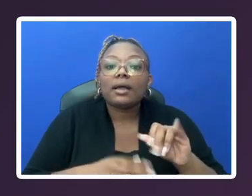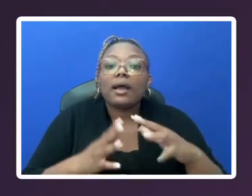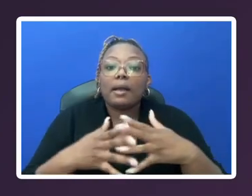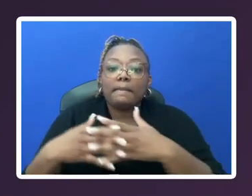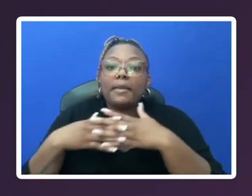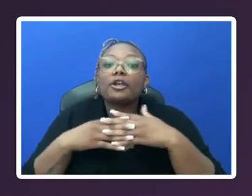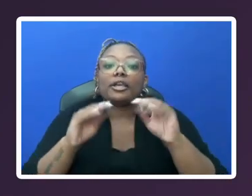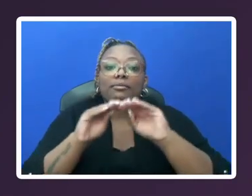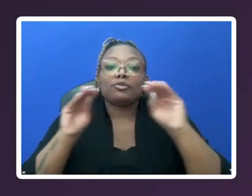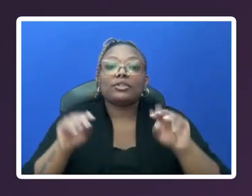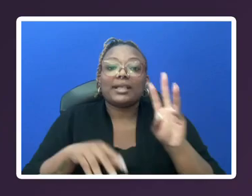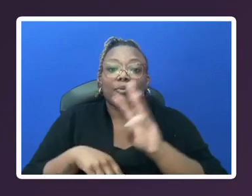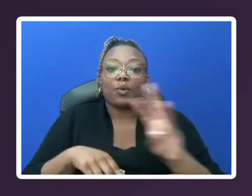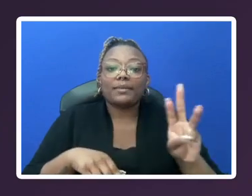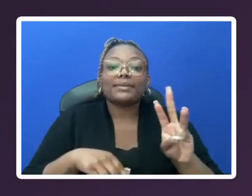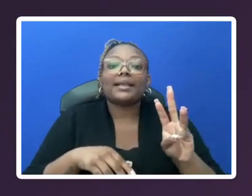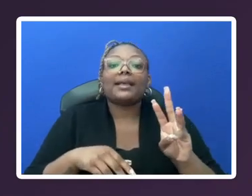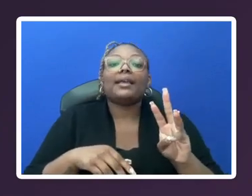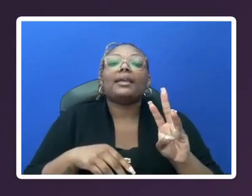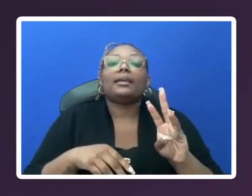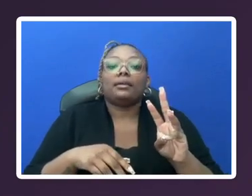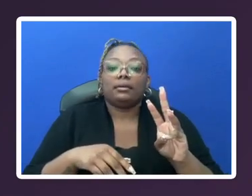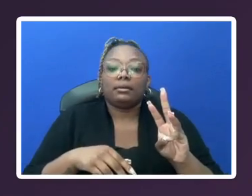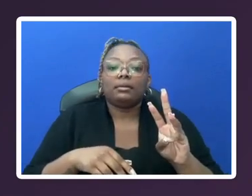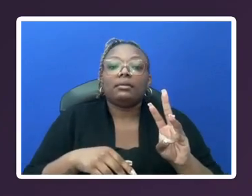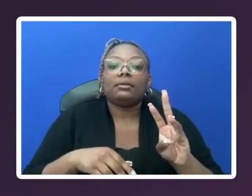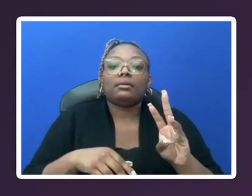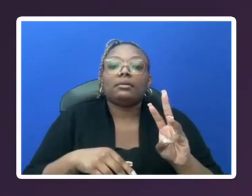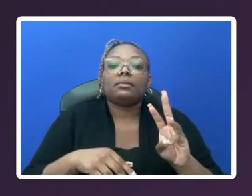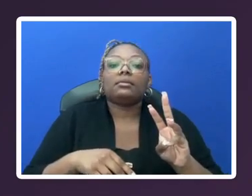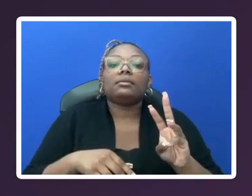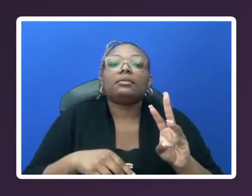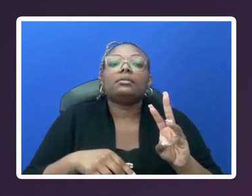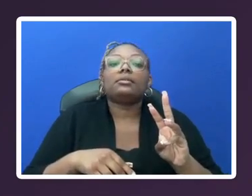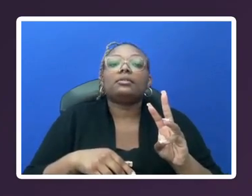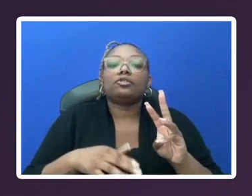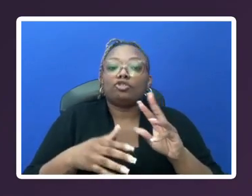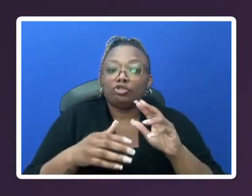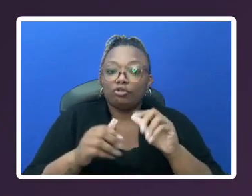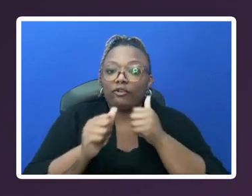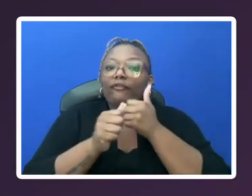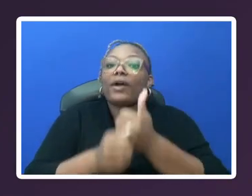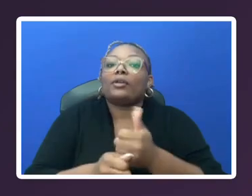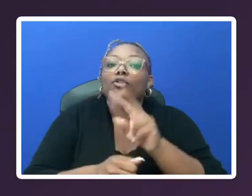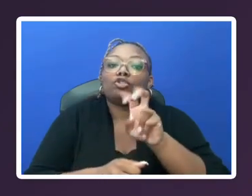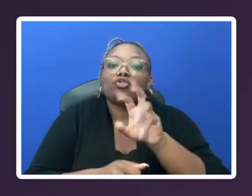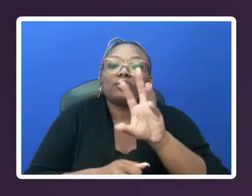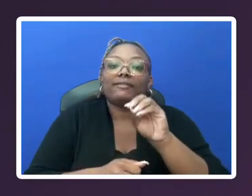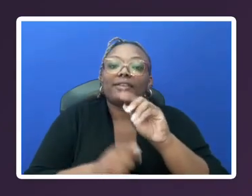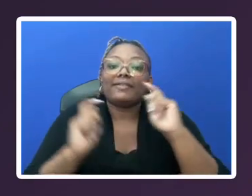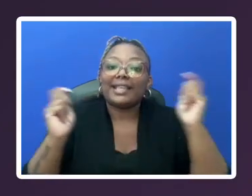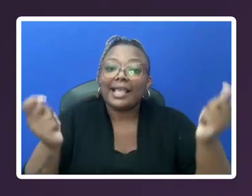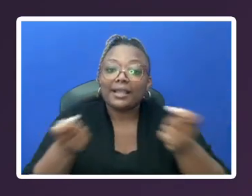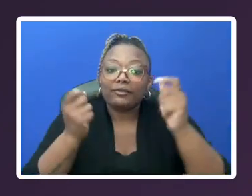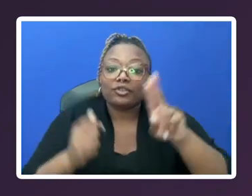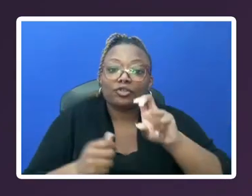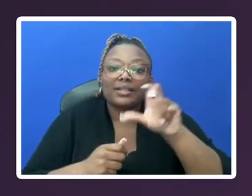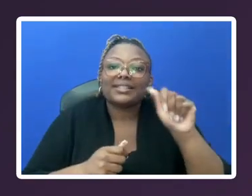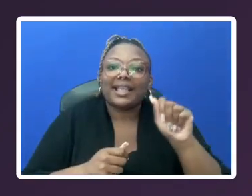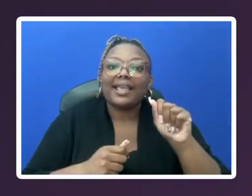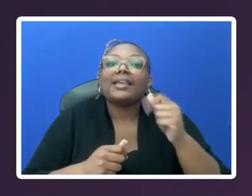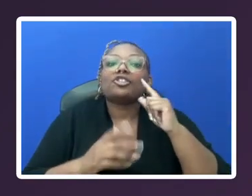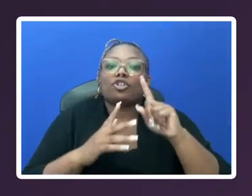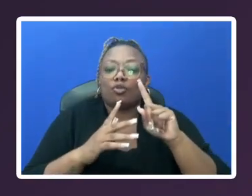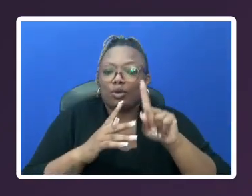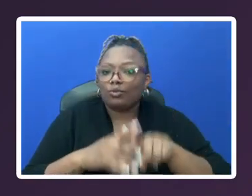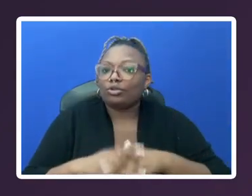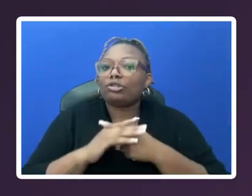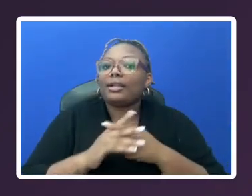with the 250 anniversary of the U.S. So that's set to launch in 2026. So we're hoping to display